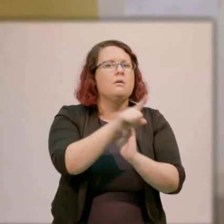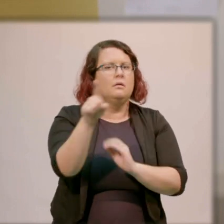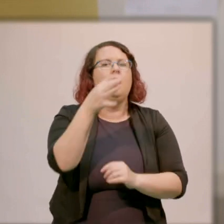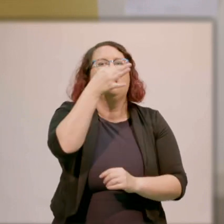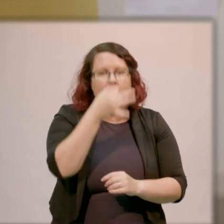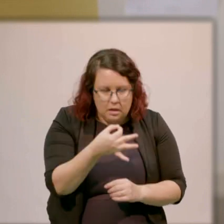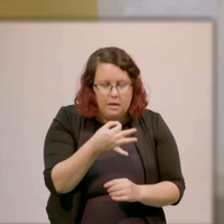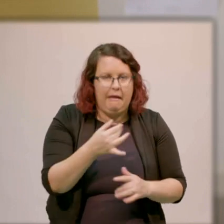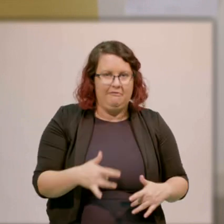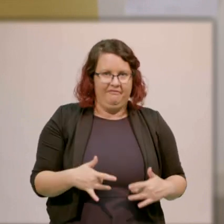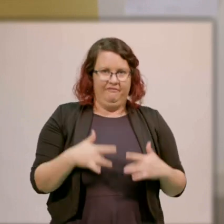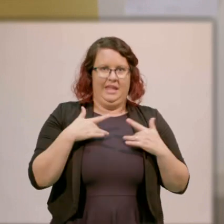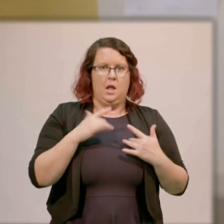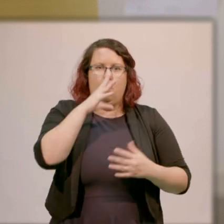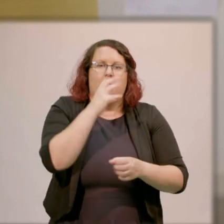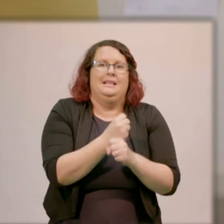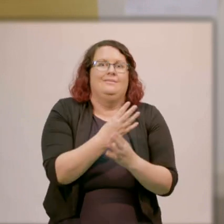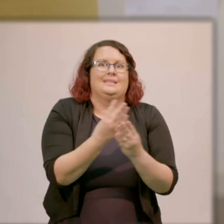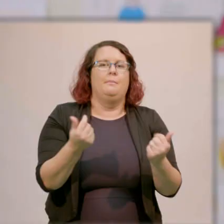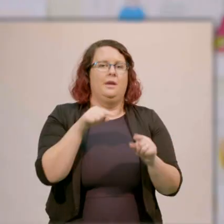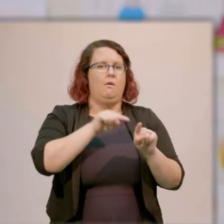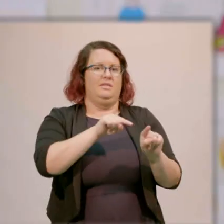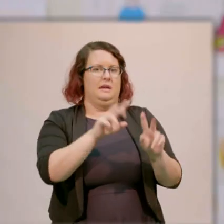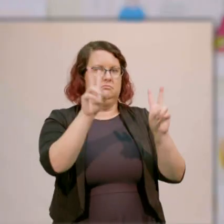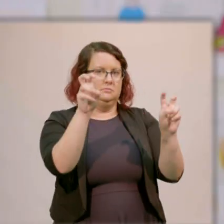the reader to feel something about the subject.